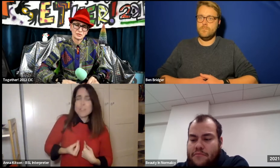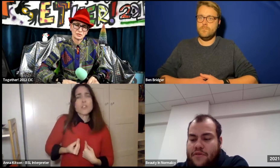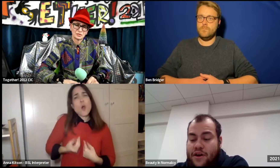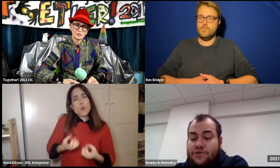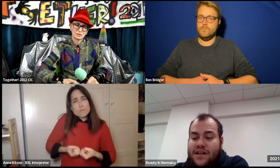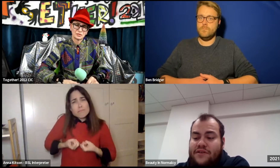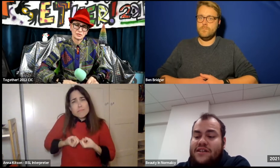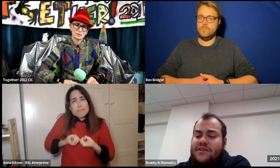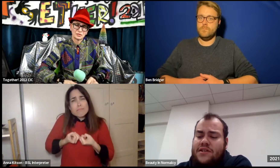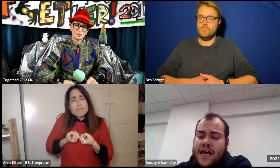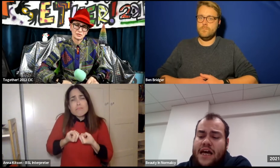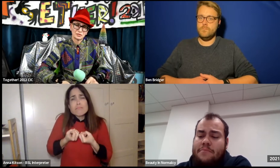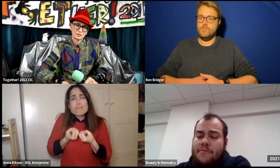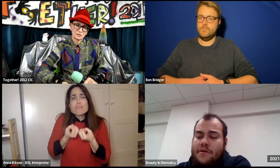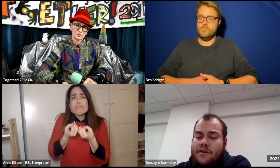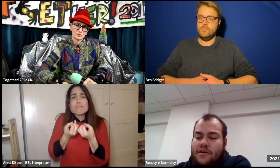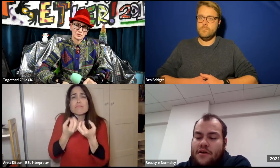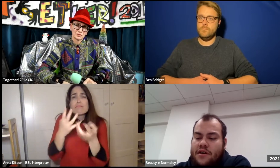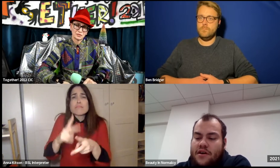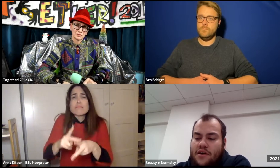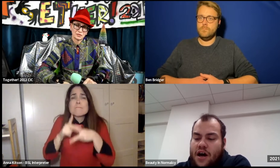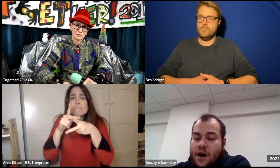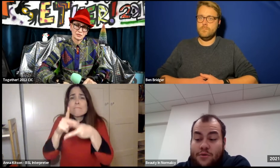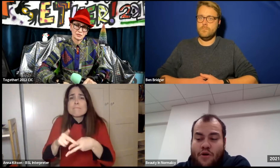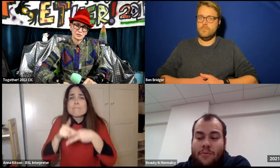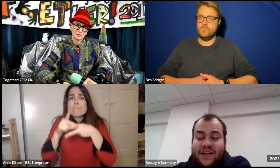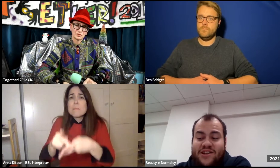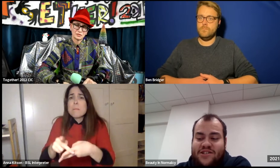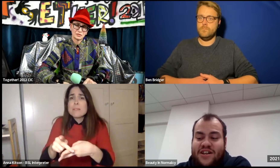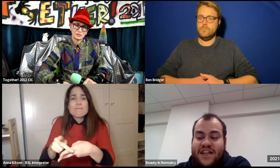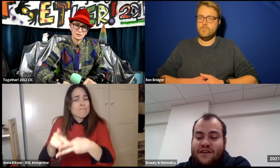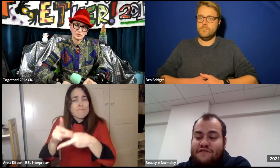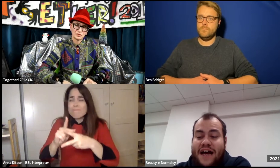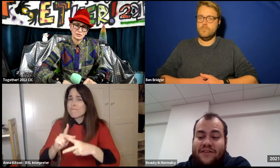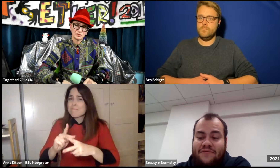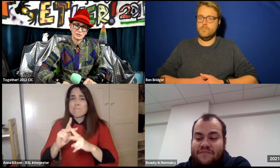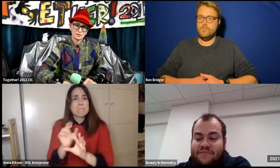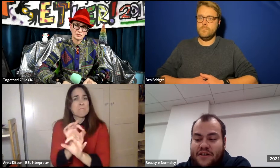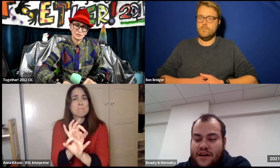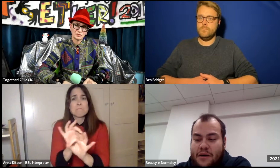You never did the same I probably was just an eager fan